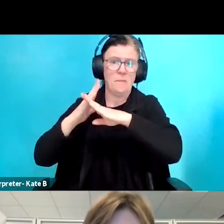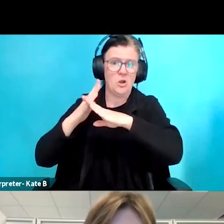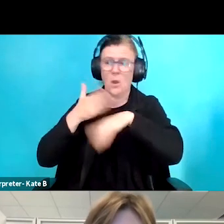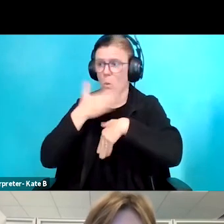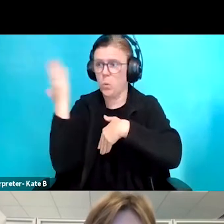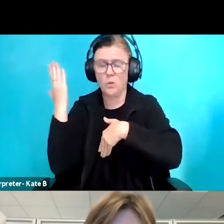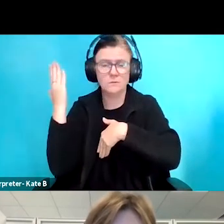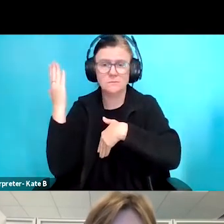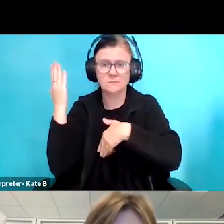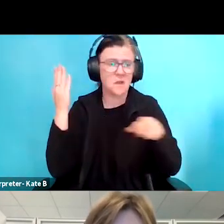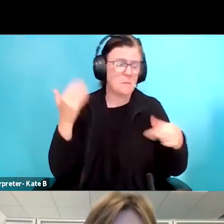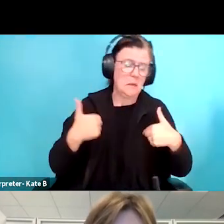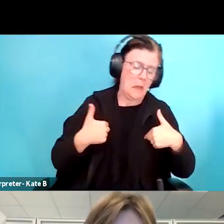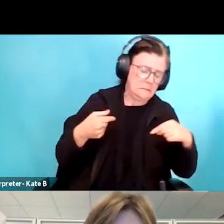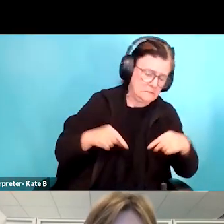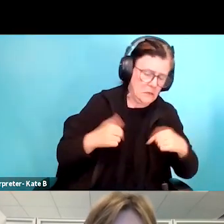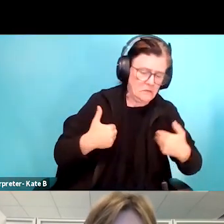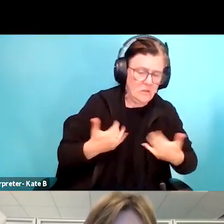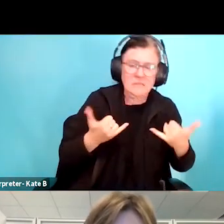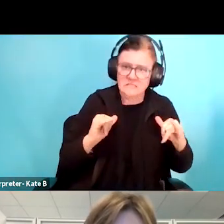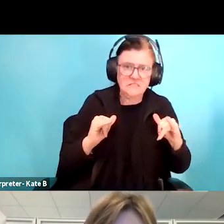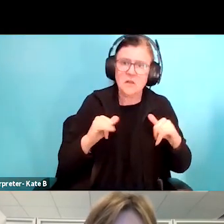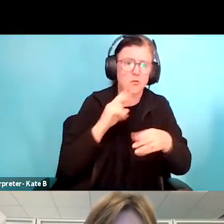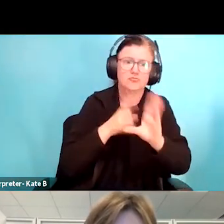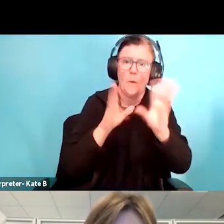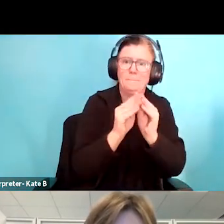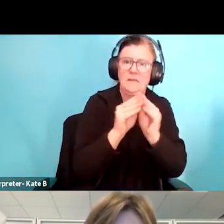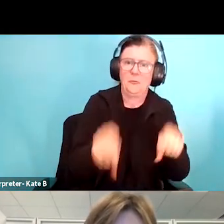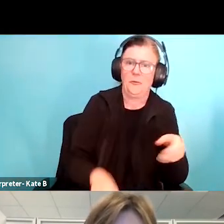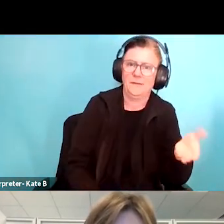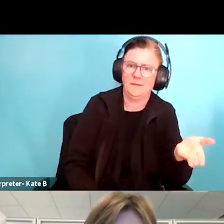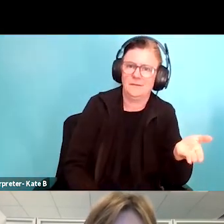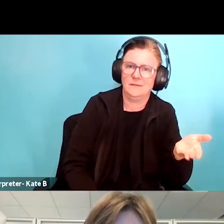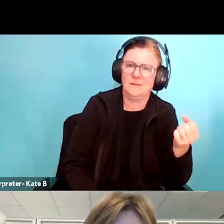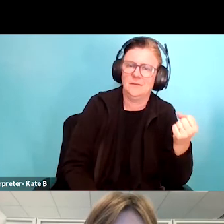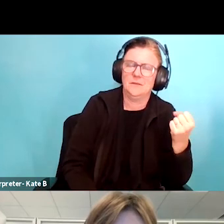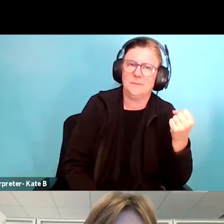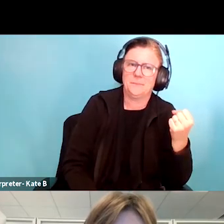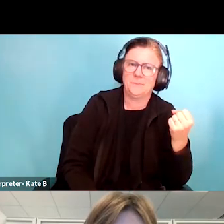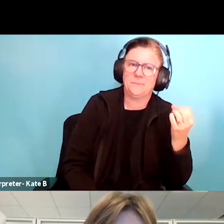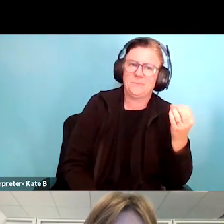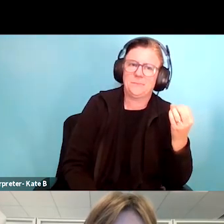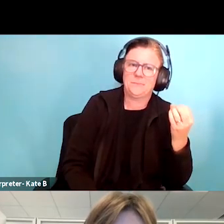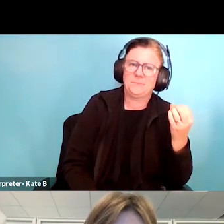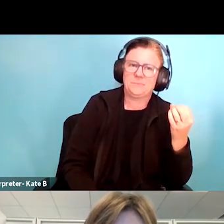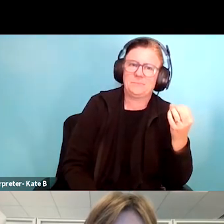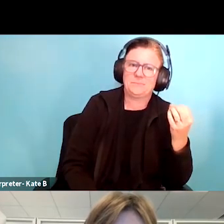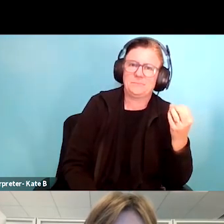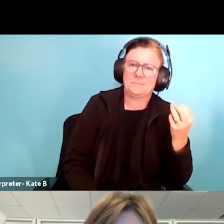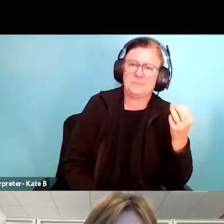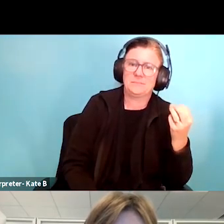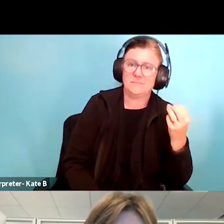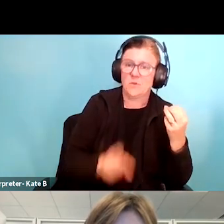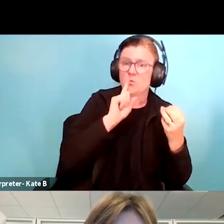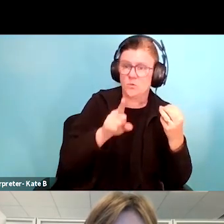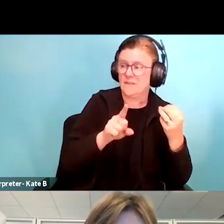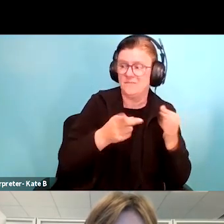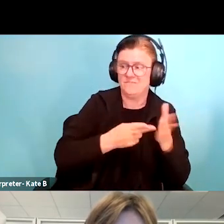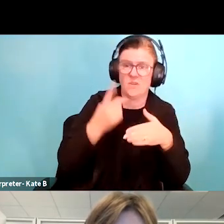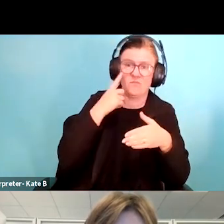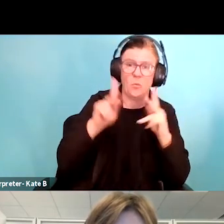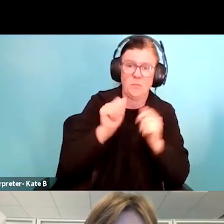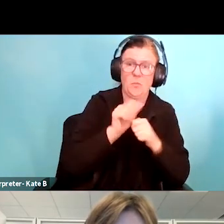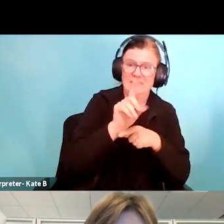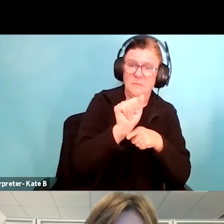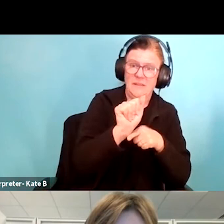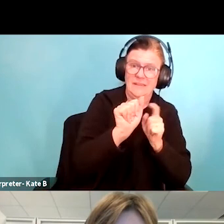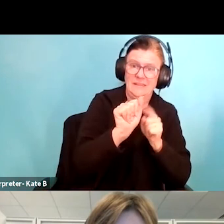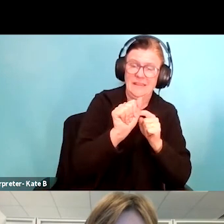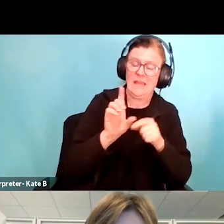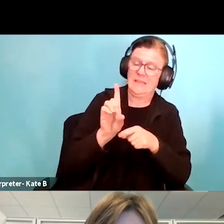and fatigue. And so I feel like particularly for people with disabilities building digital literacy